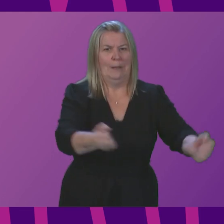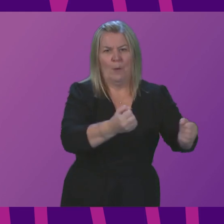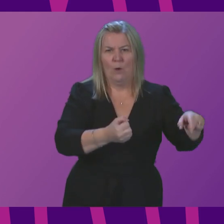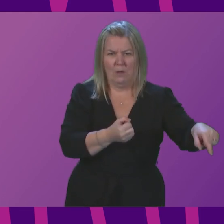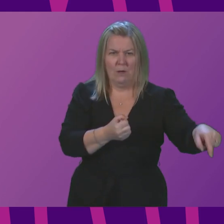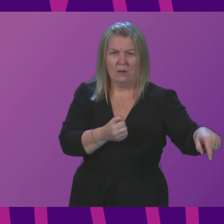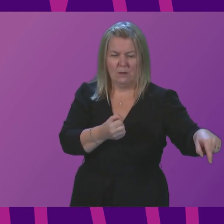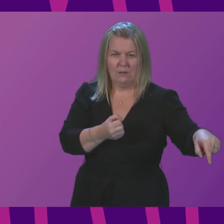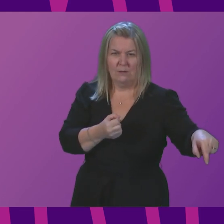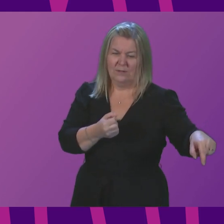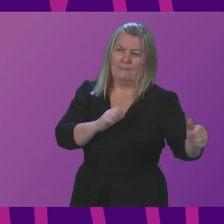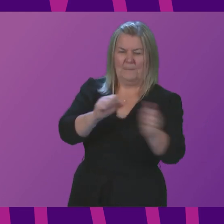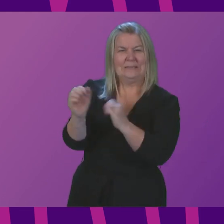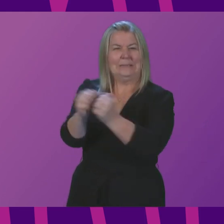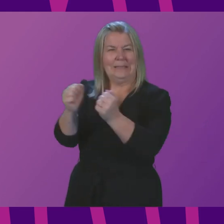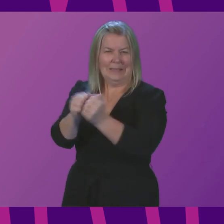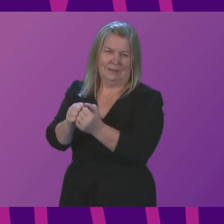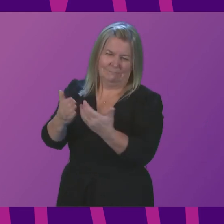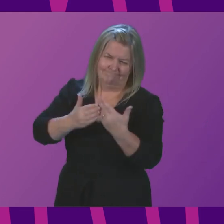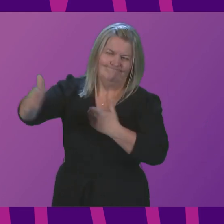deal for bill payers now and in the future.